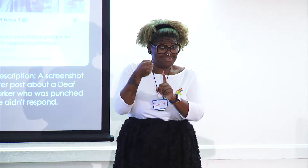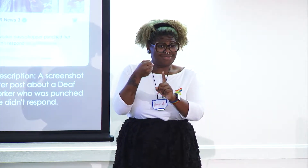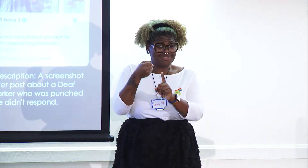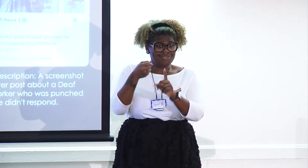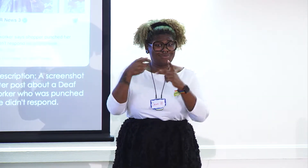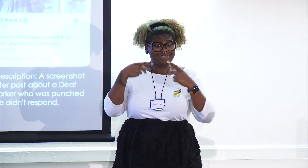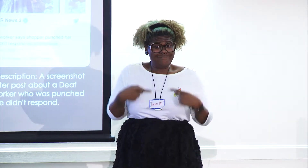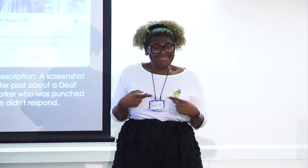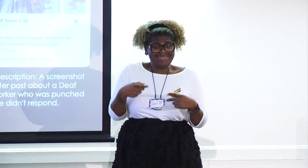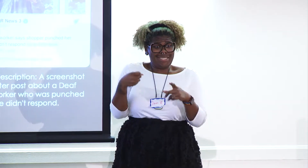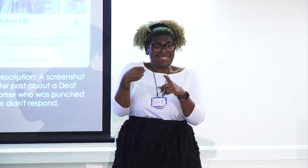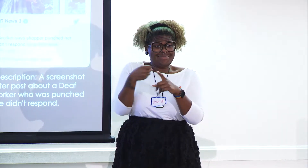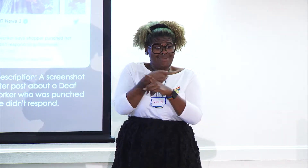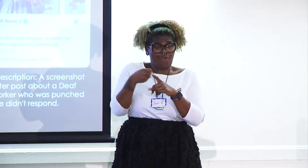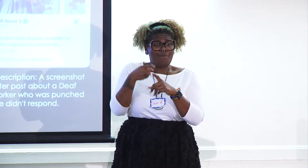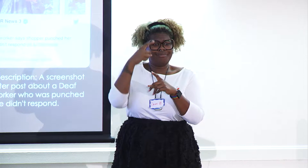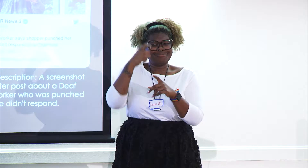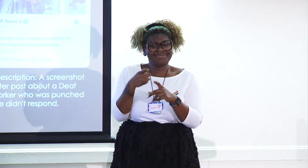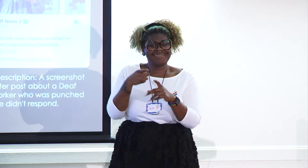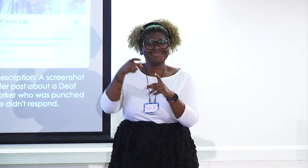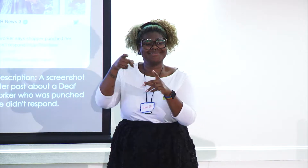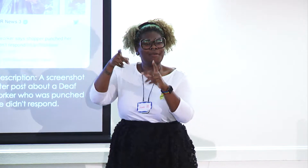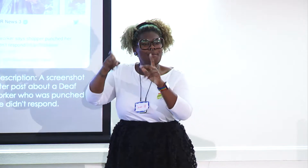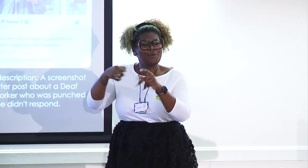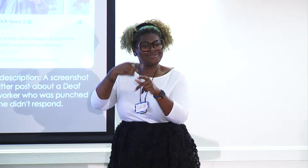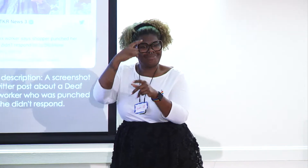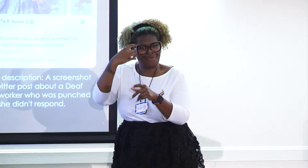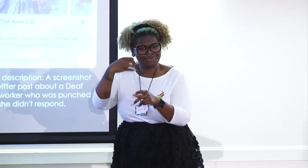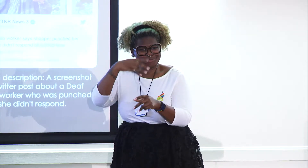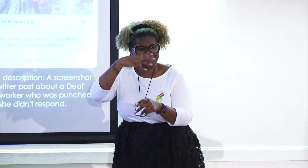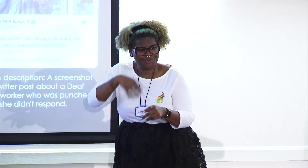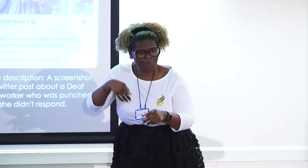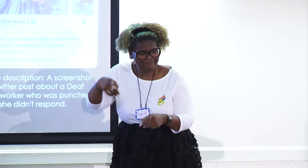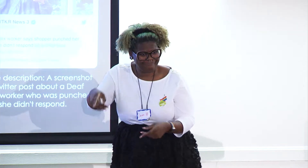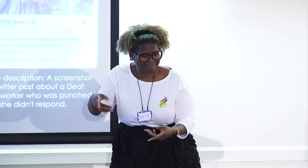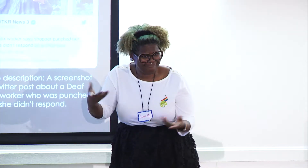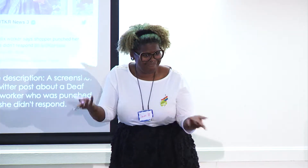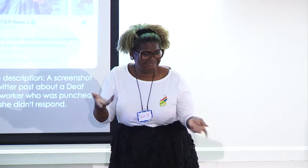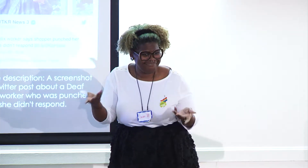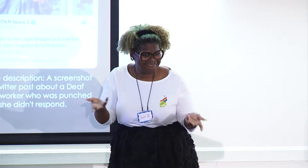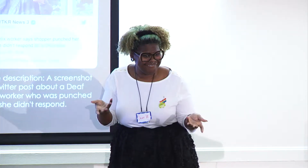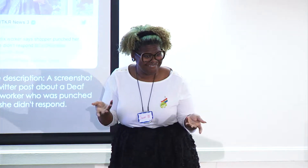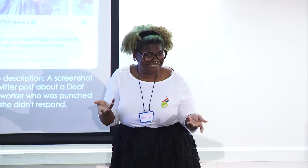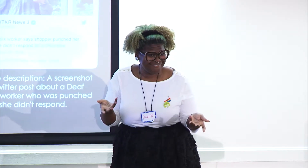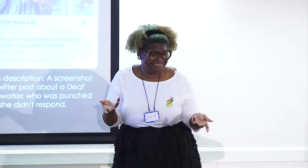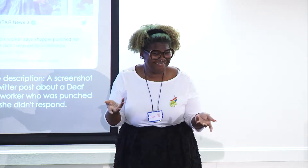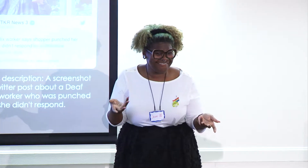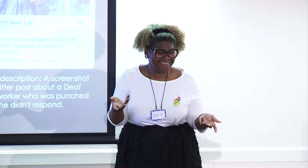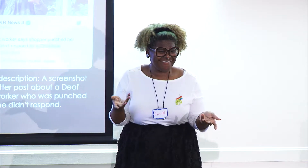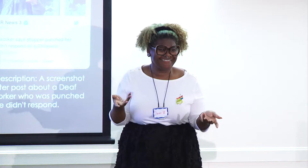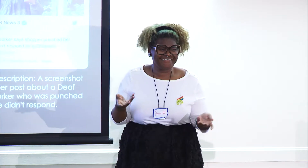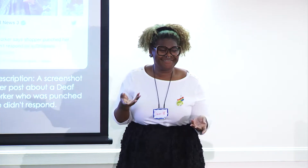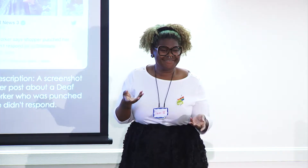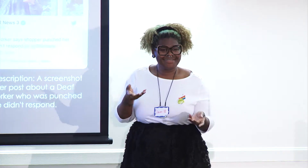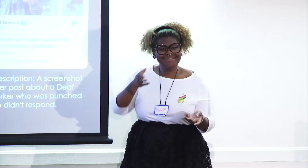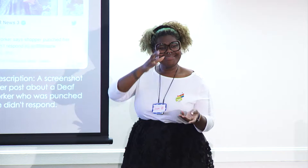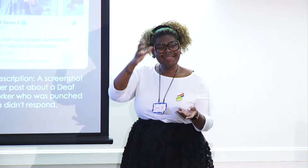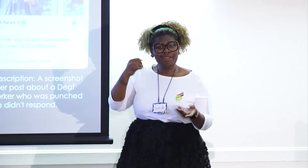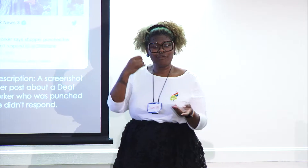And while she was working, someone came up and punched her, because the person who punched her thought she was ignoring her